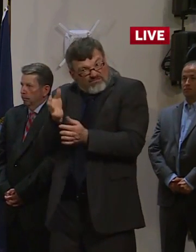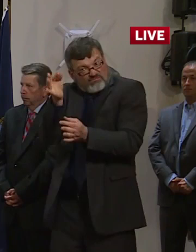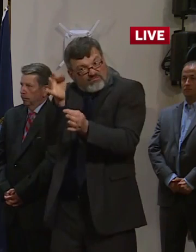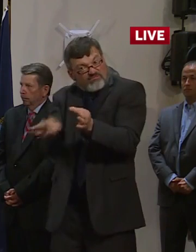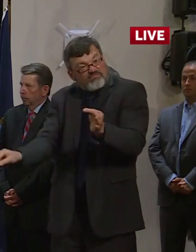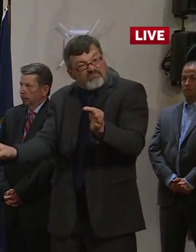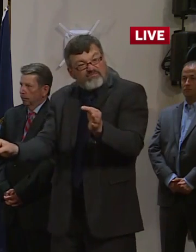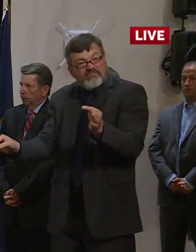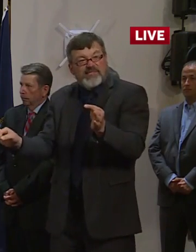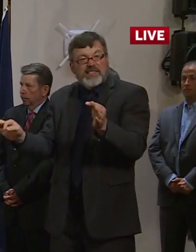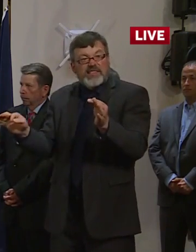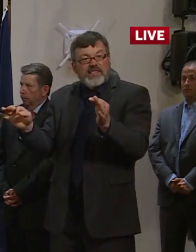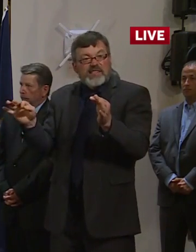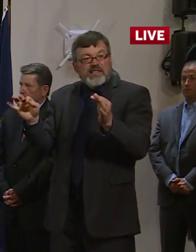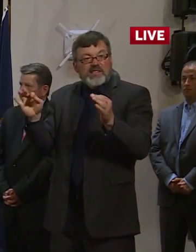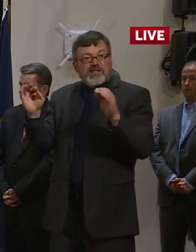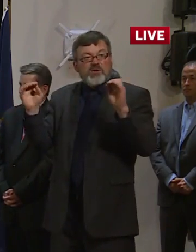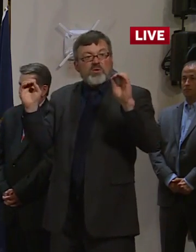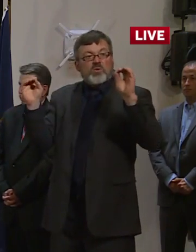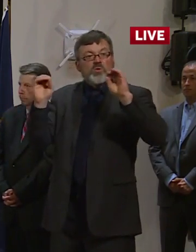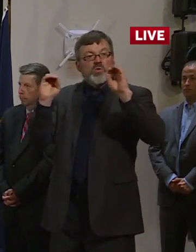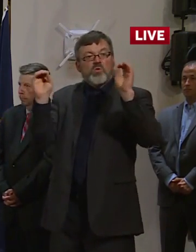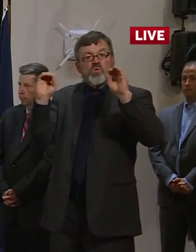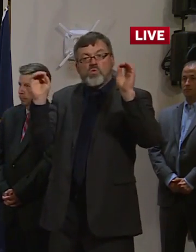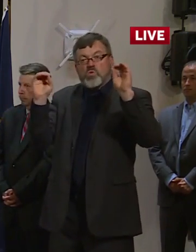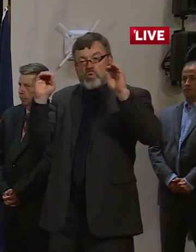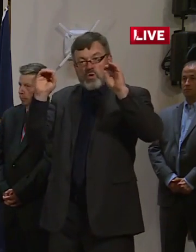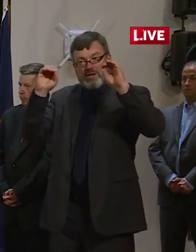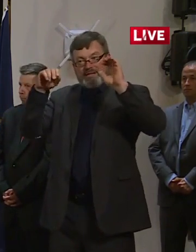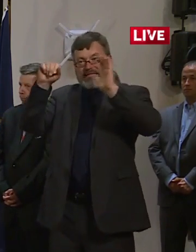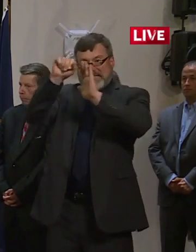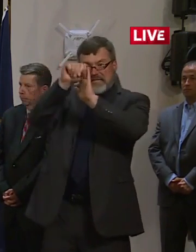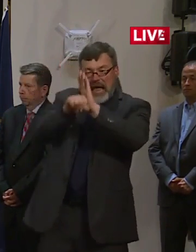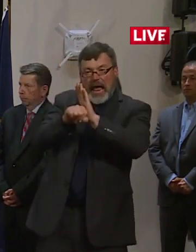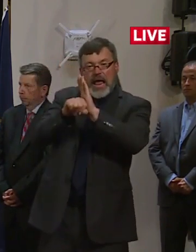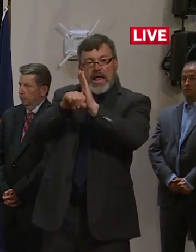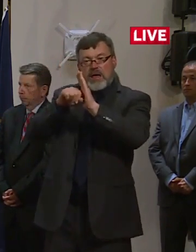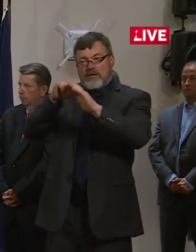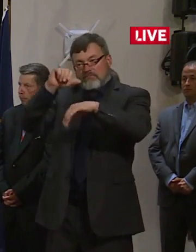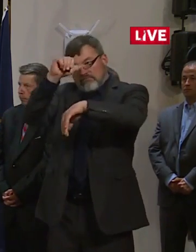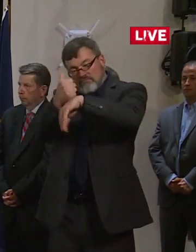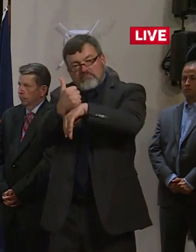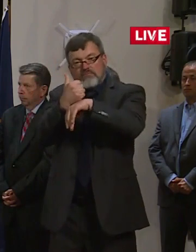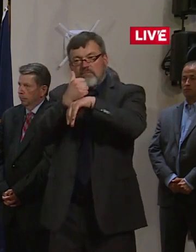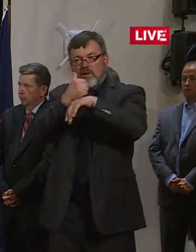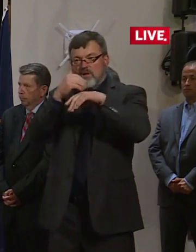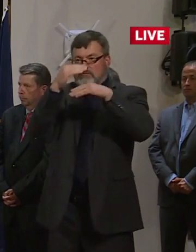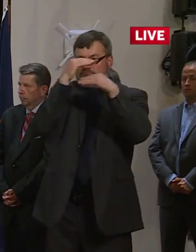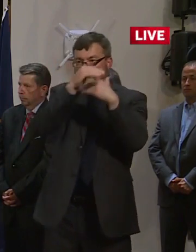TO BE CLEAR, HERE’S WHAT THE CHANGE MEANS AND IT’S REALLY VERY, VERY SIMPLE.